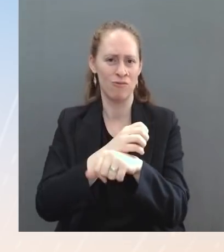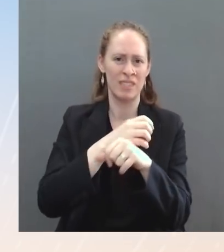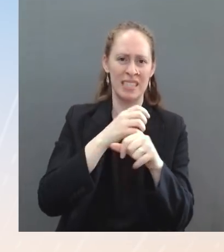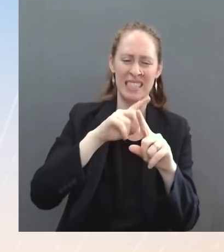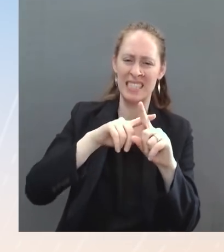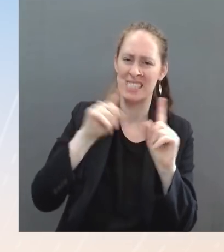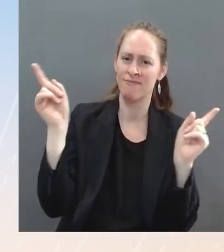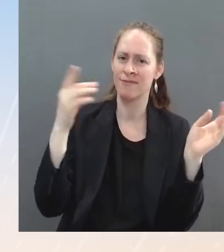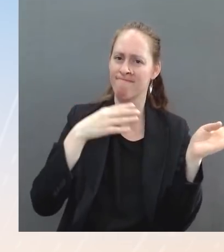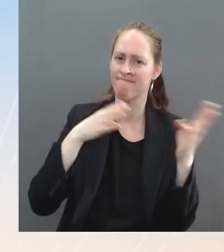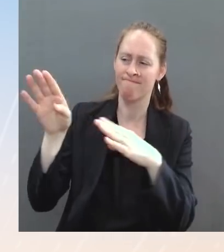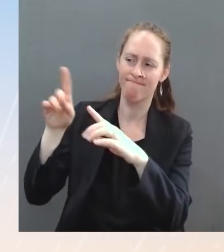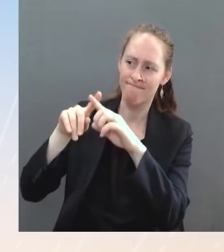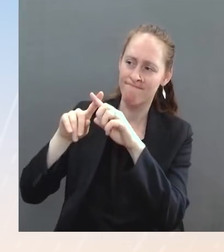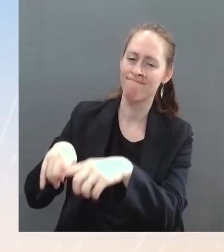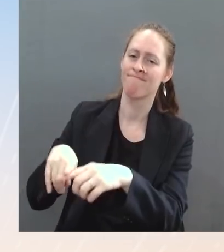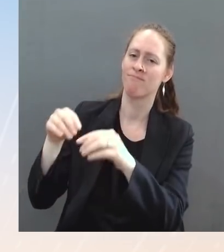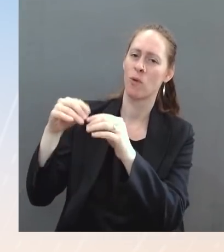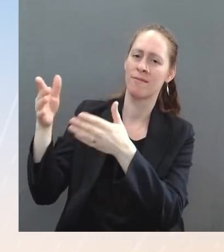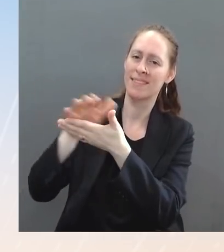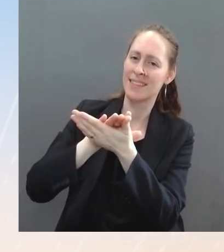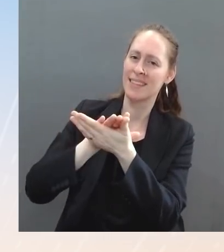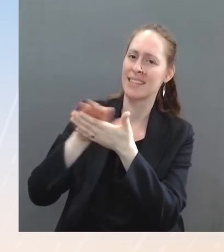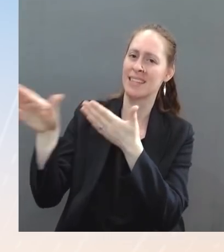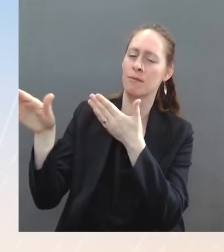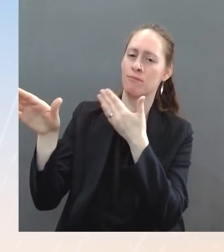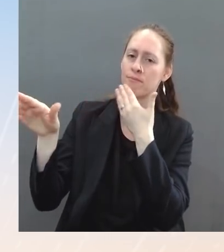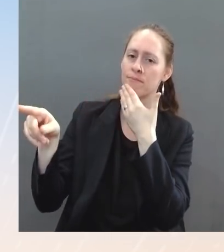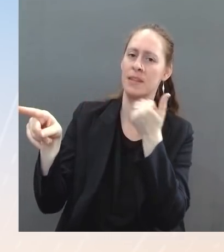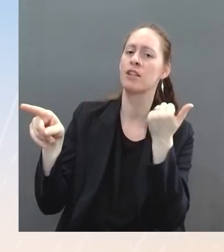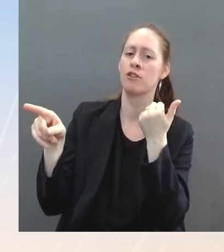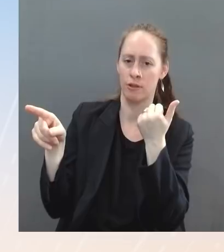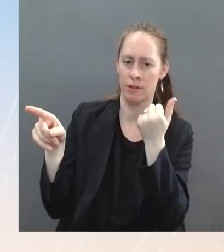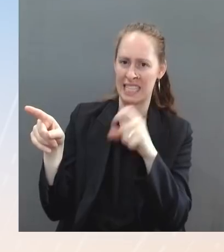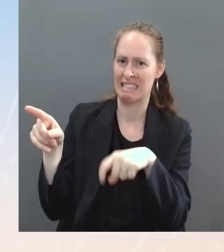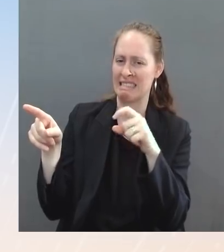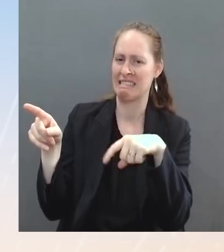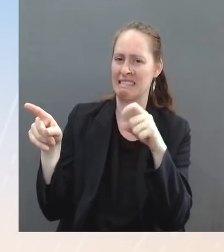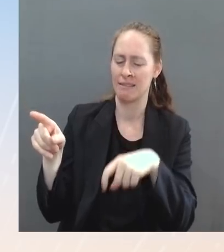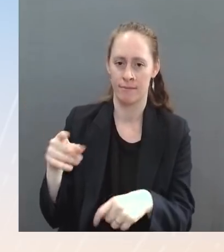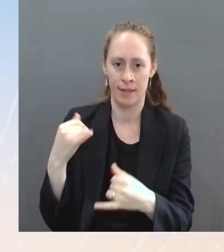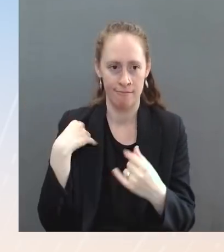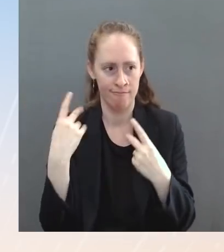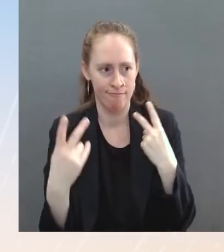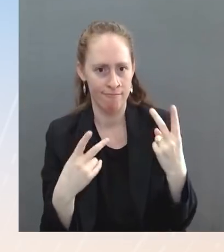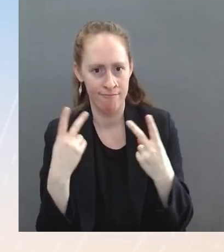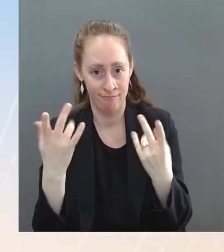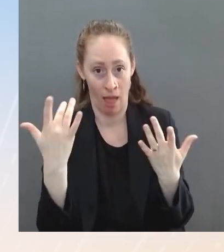and eliminate our dependence on fossil fuels -- that's what the President was clear about today --